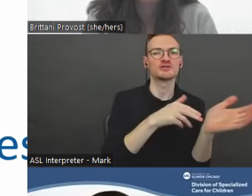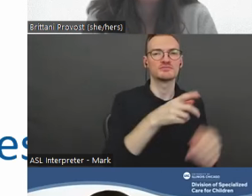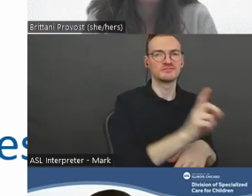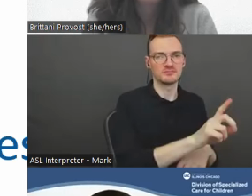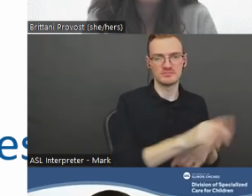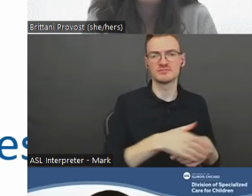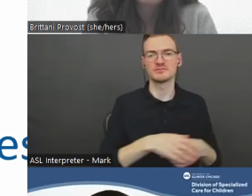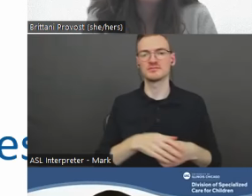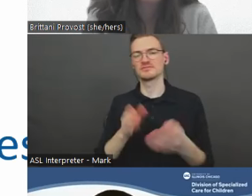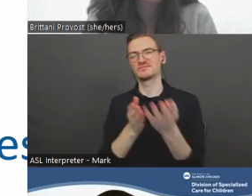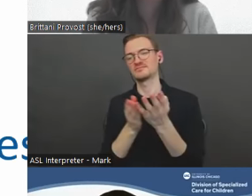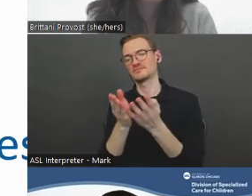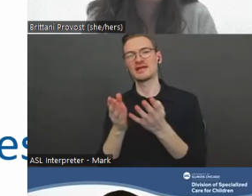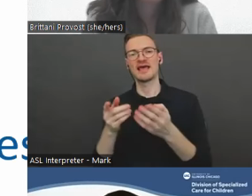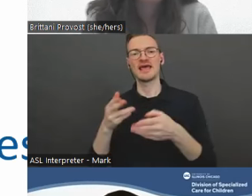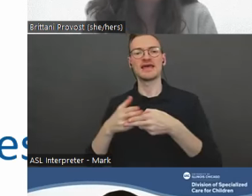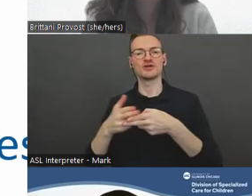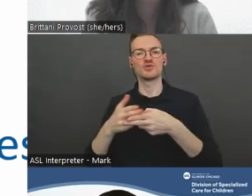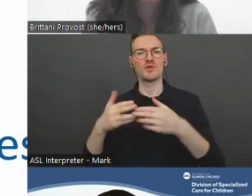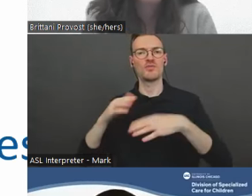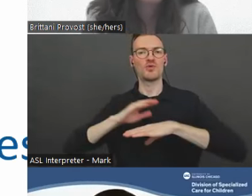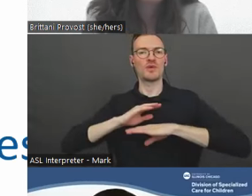for children and youth with eligible mental health or behavioral disorders.